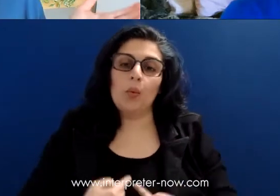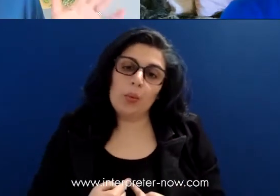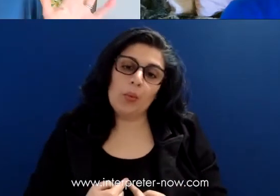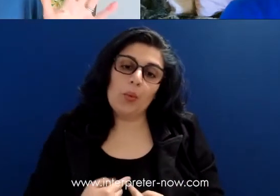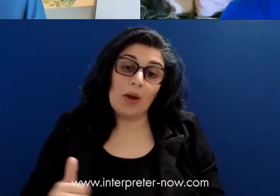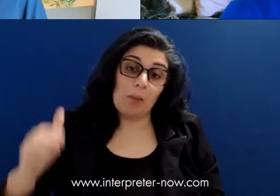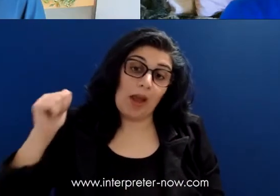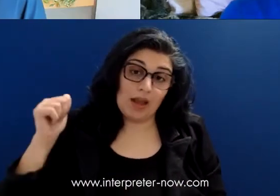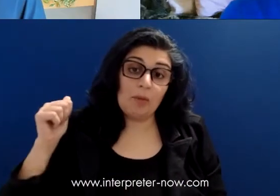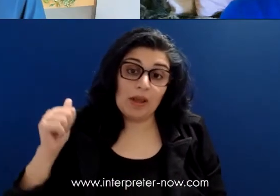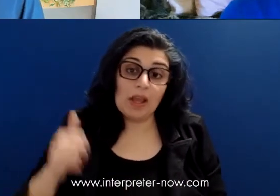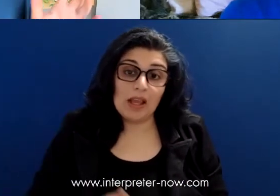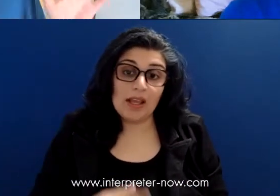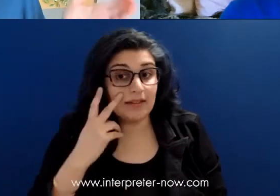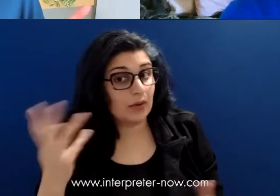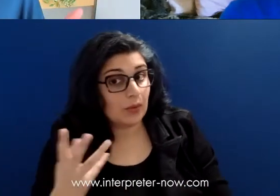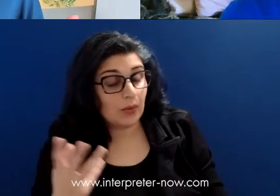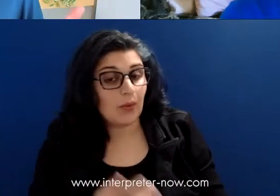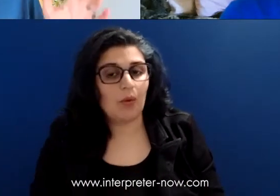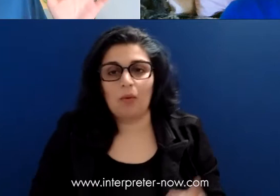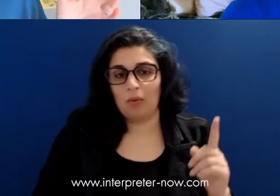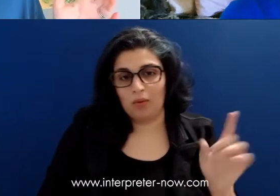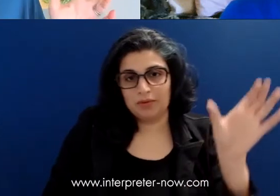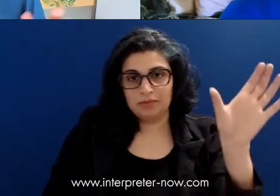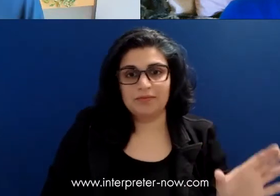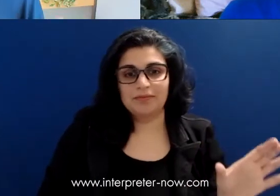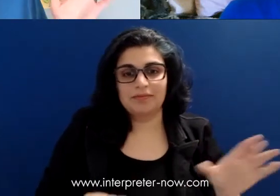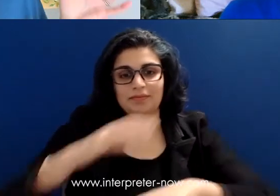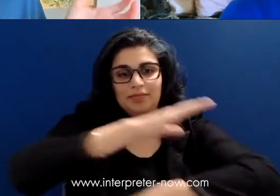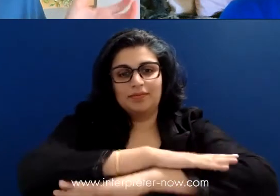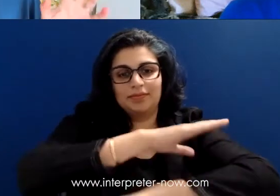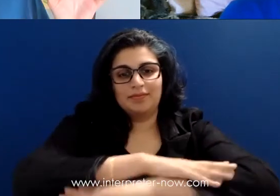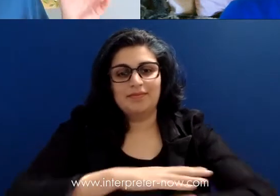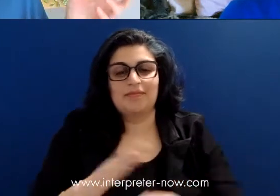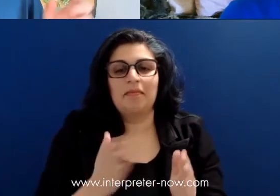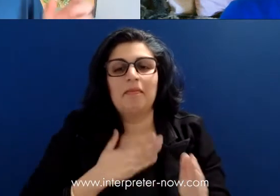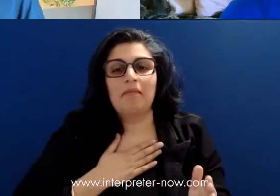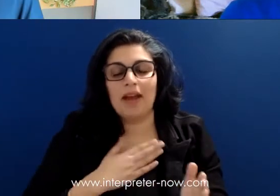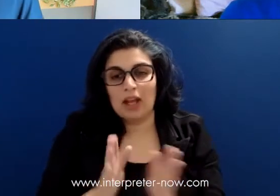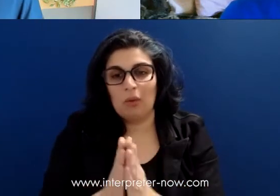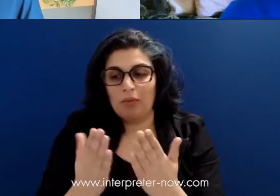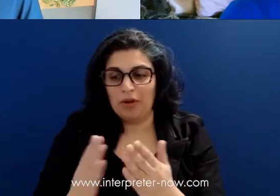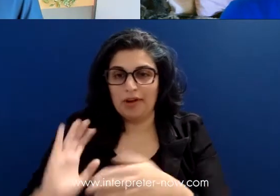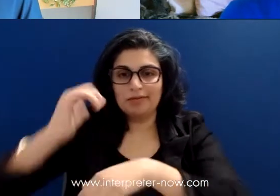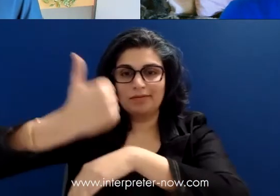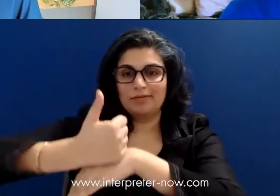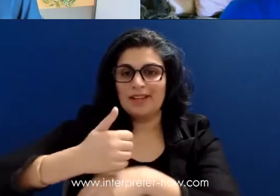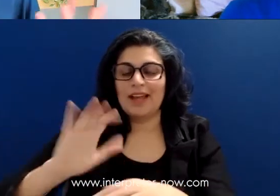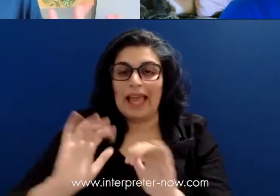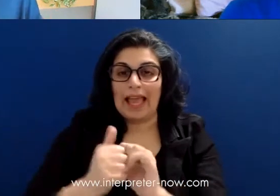Behind me, on one side is a desk with my book, How To Be An Ally, with an orange cover, and